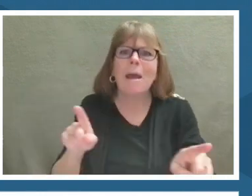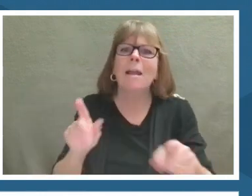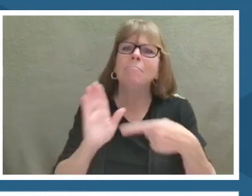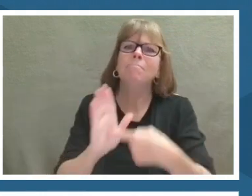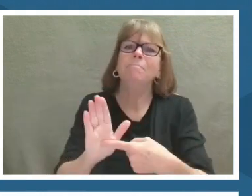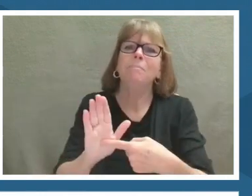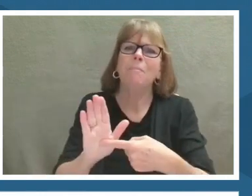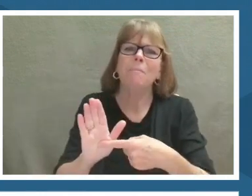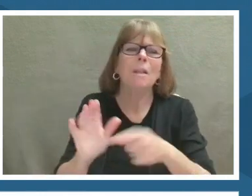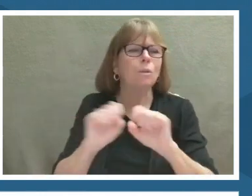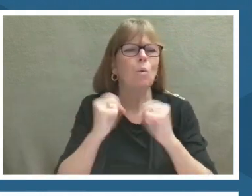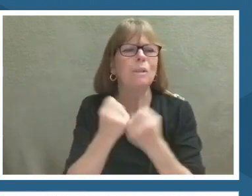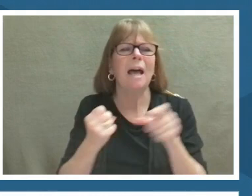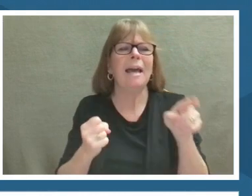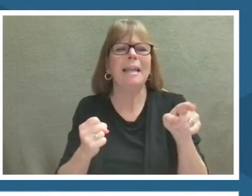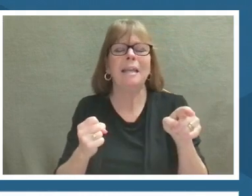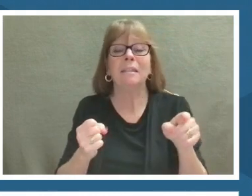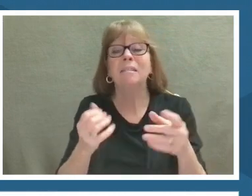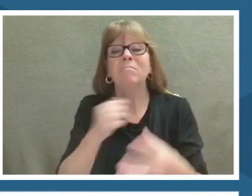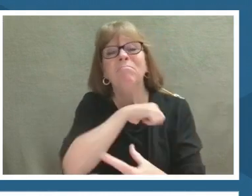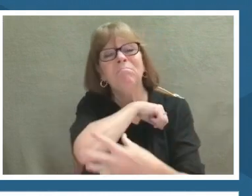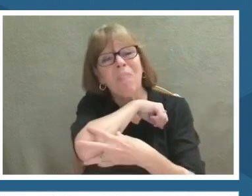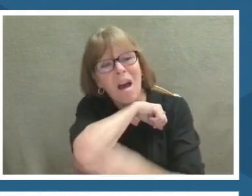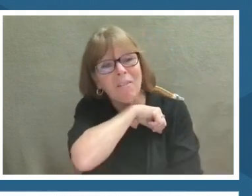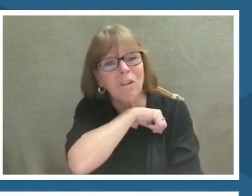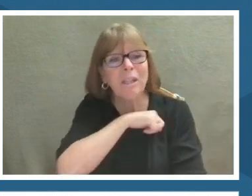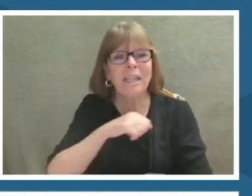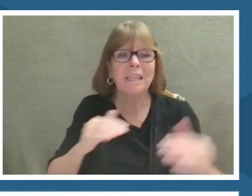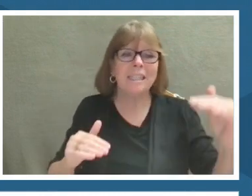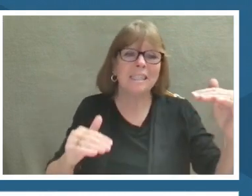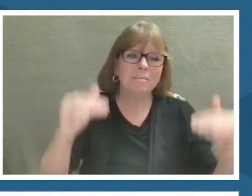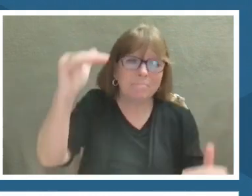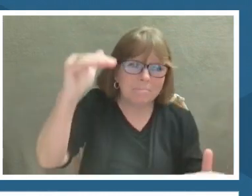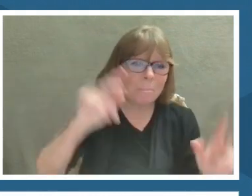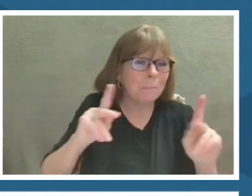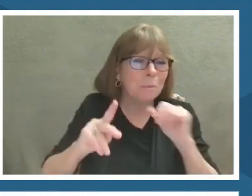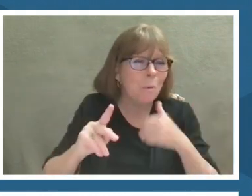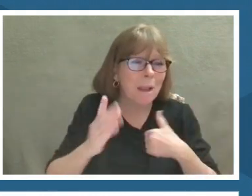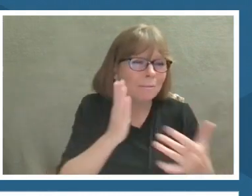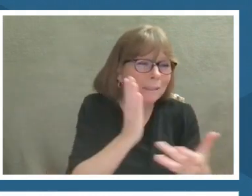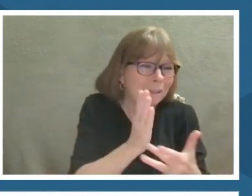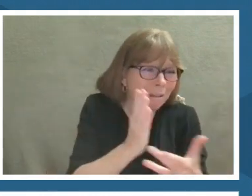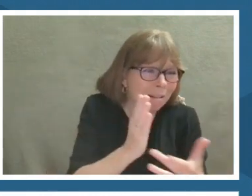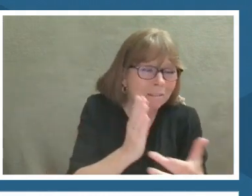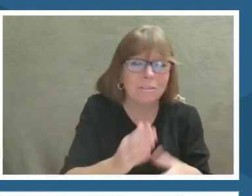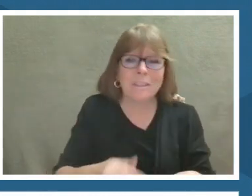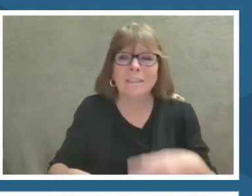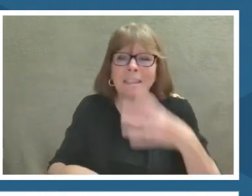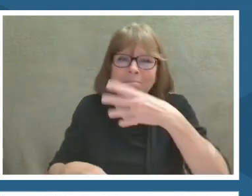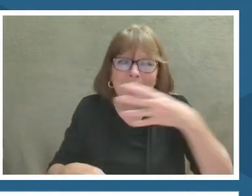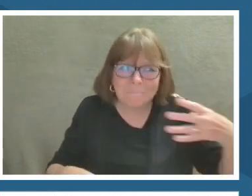digital divide social justice education migration